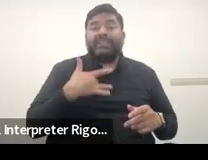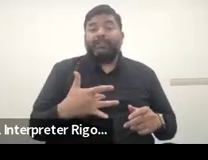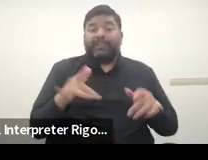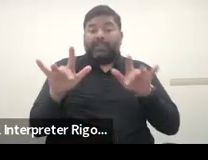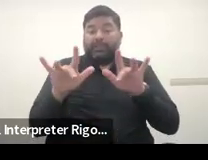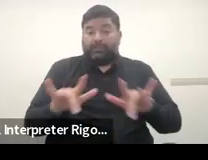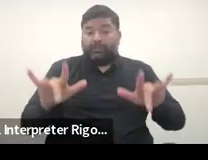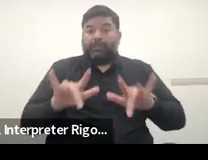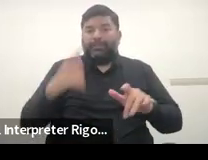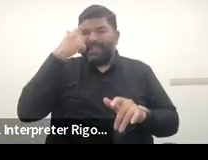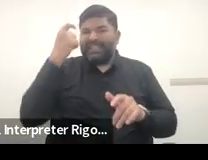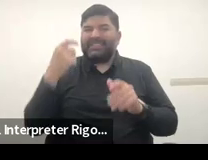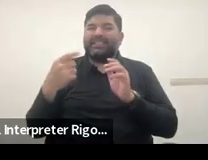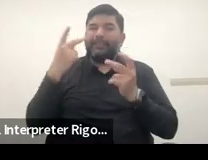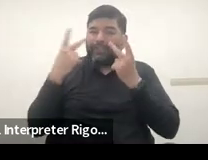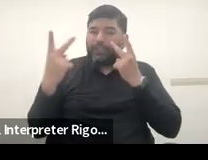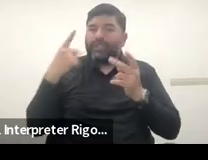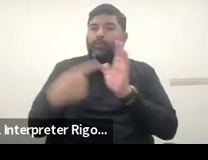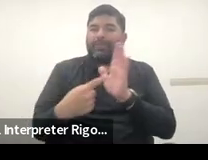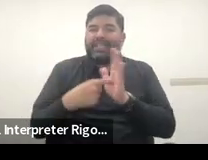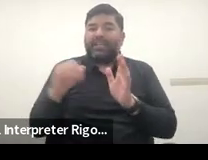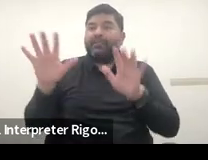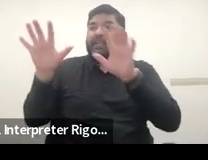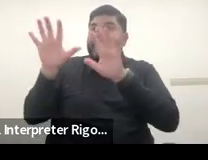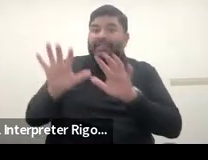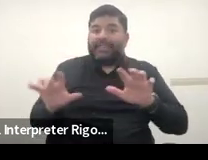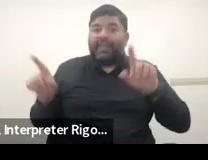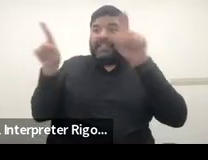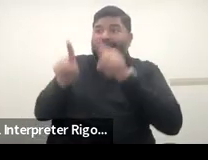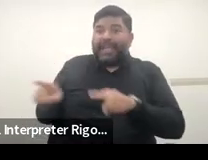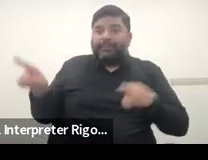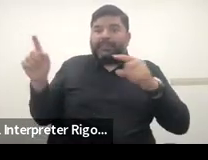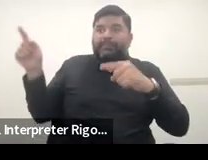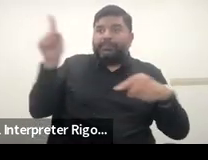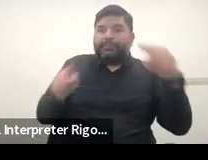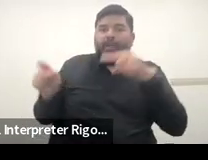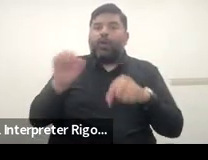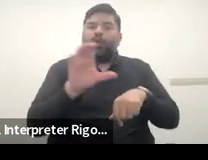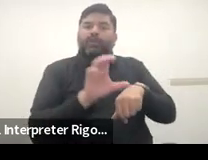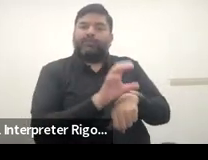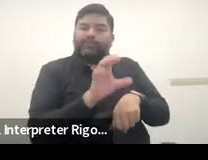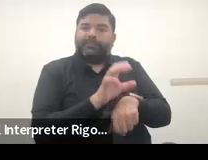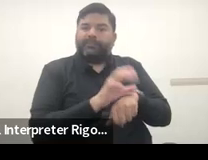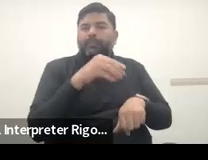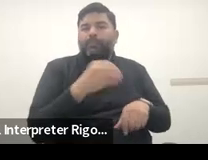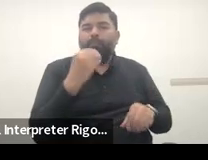in a computer whereas this one (HS C) is what is used by more recent cases.